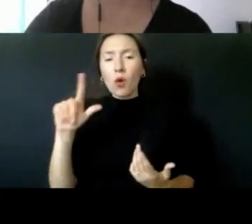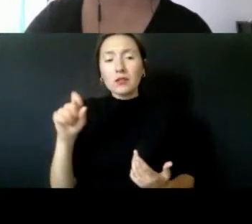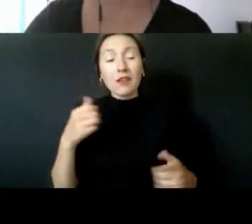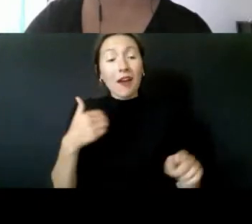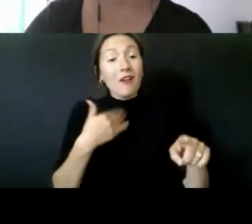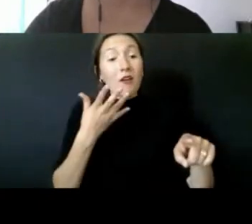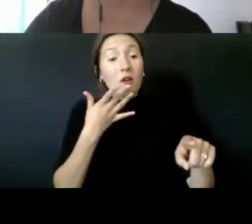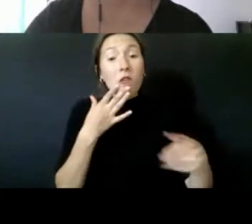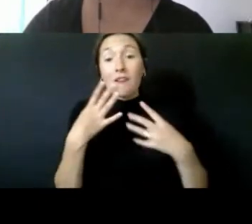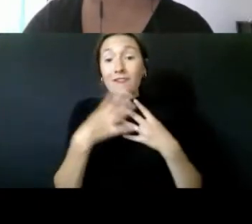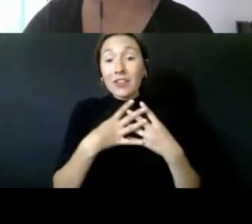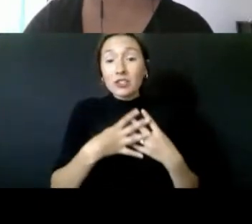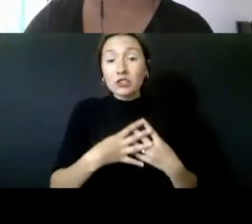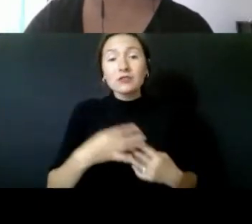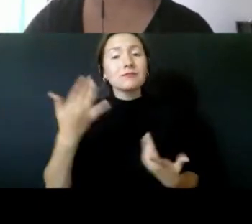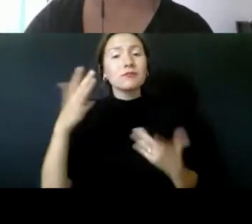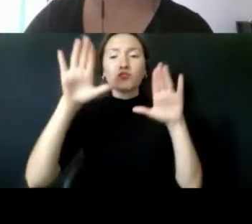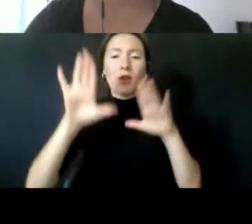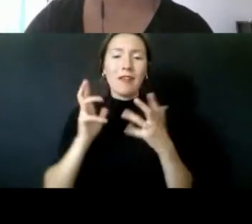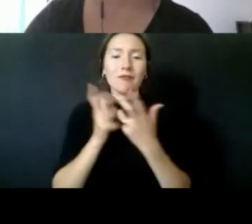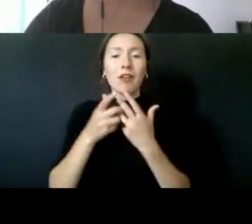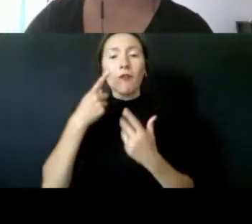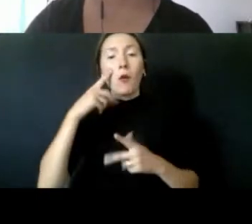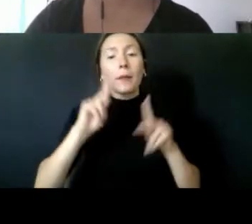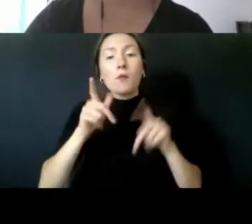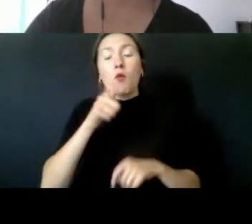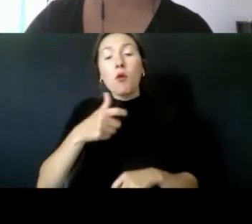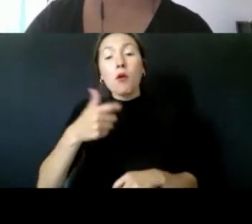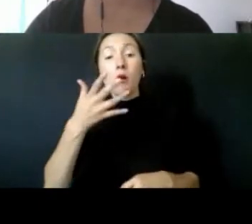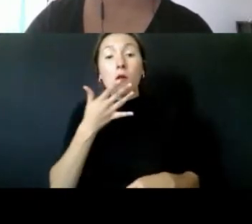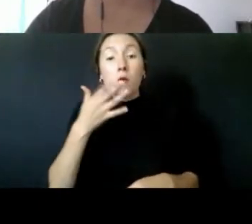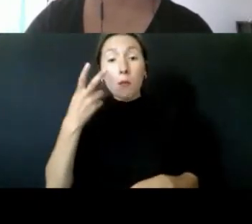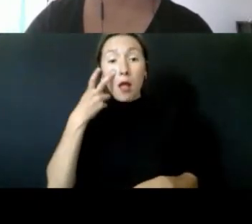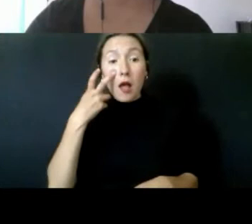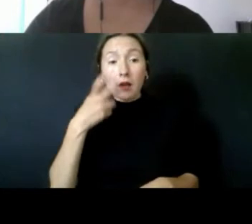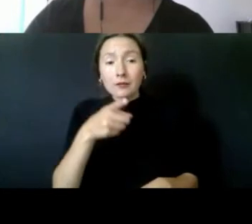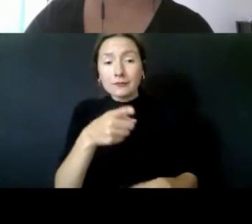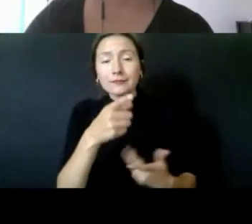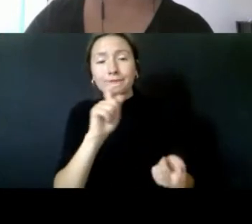on the color filter you can choose grayscale you can choose red or blue you can choose red green